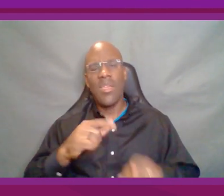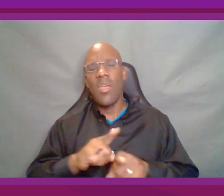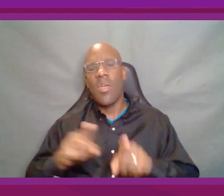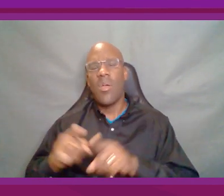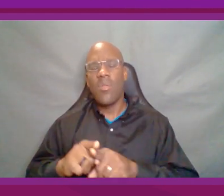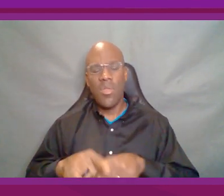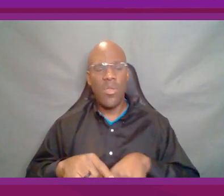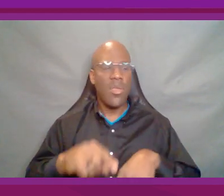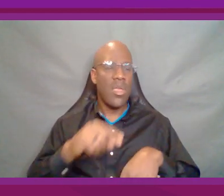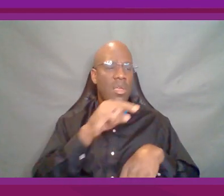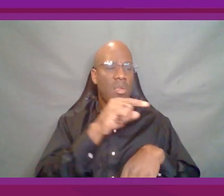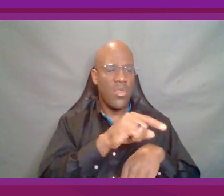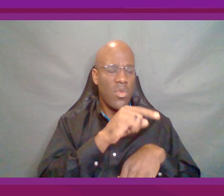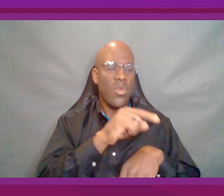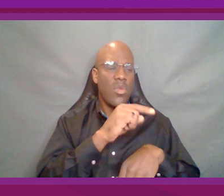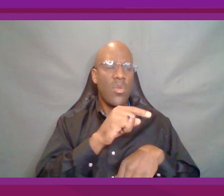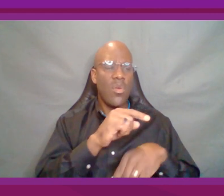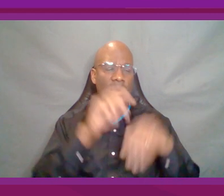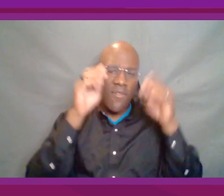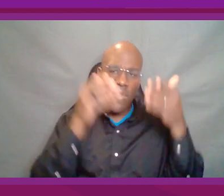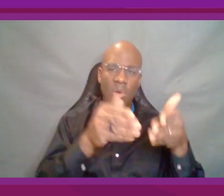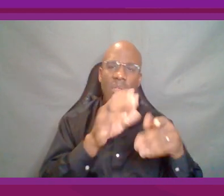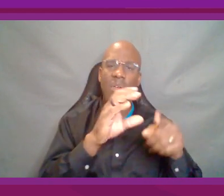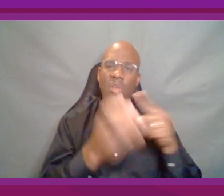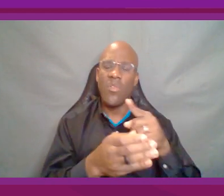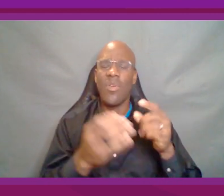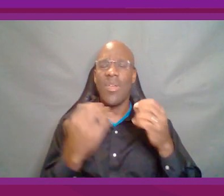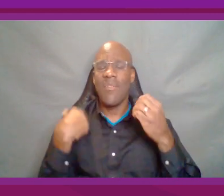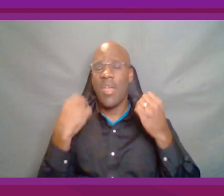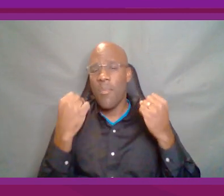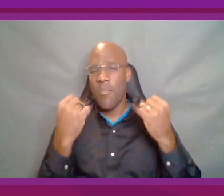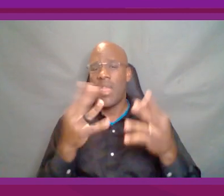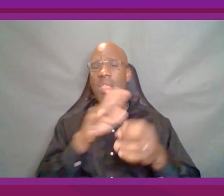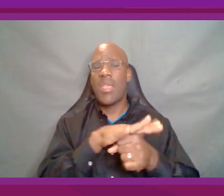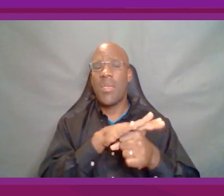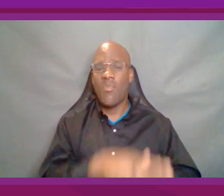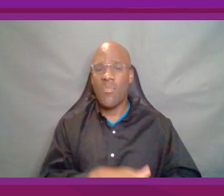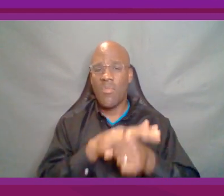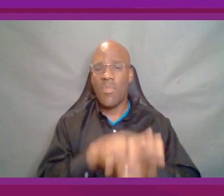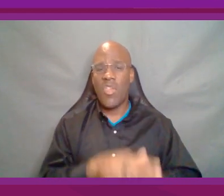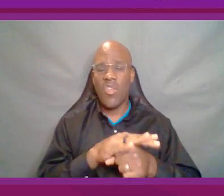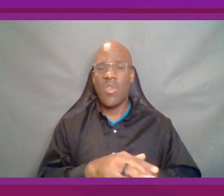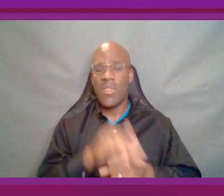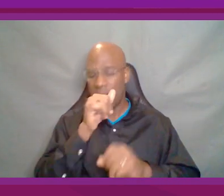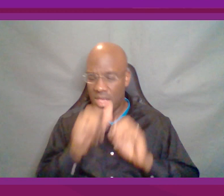of people in a culture where there is so much pressure to hide parts of ourselves